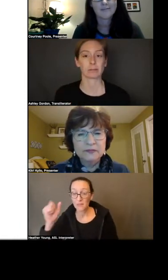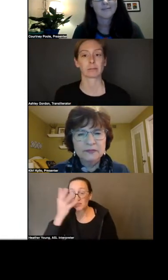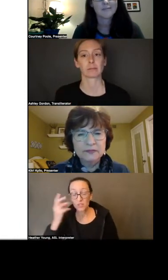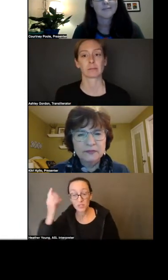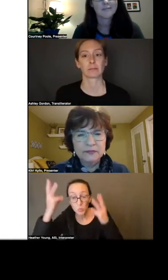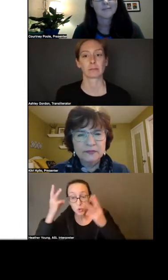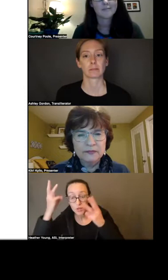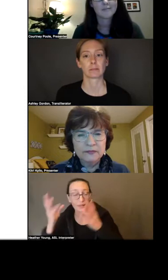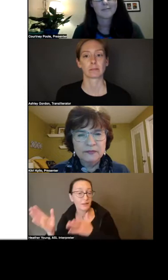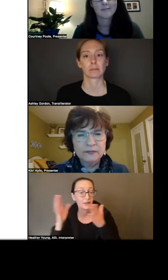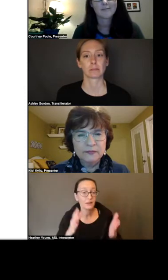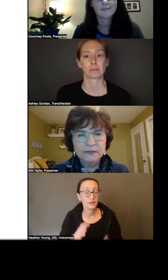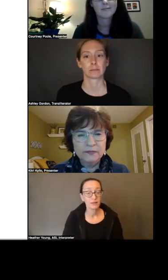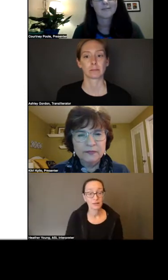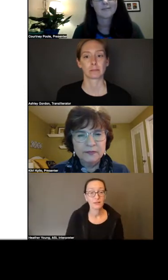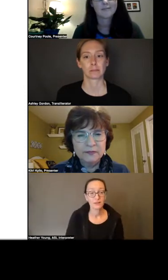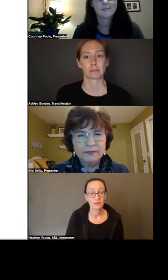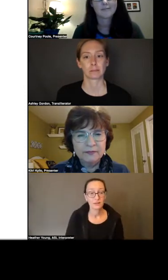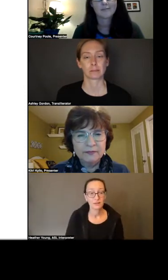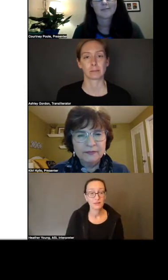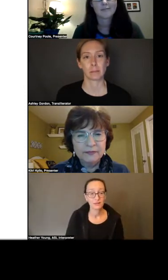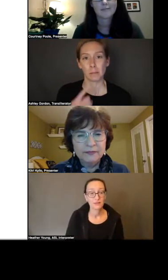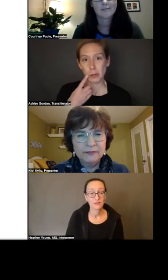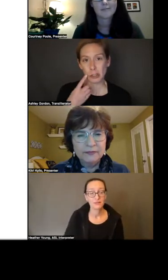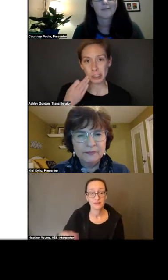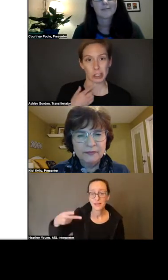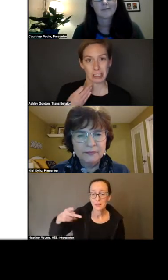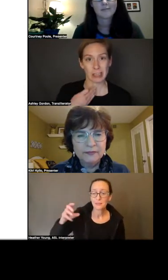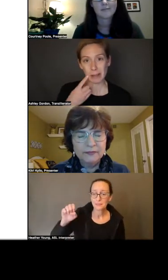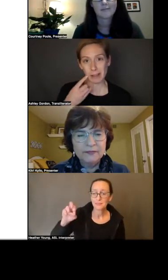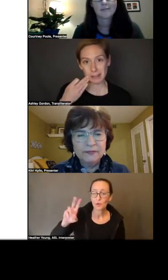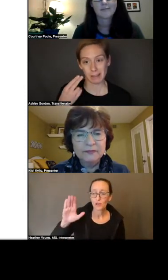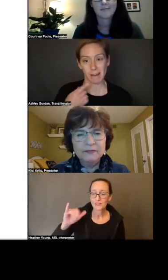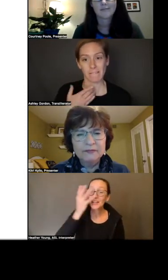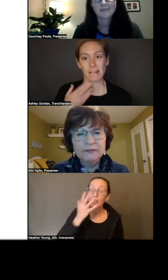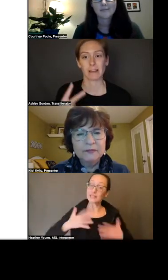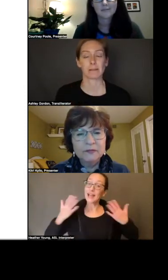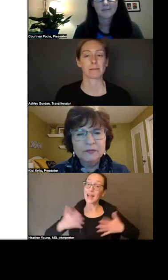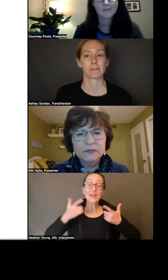Percy looks happy. He's laughing. And Gordon?